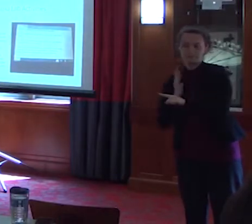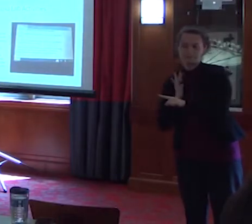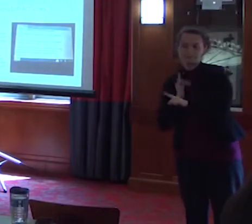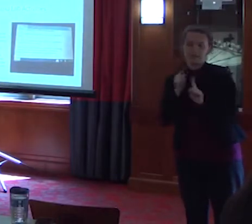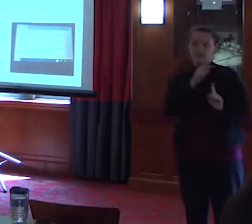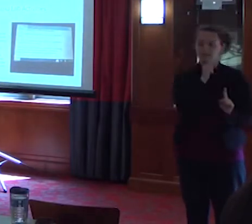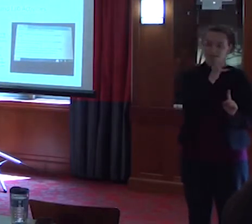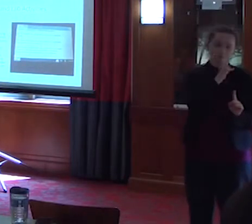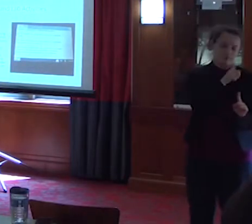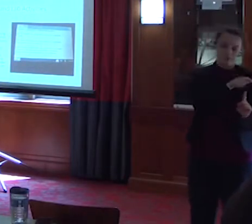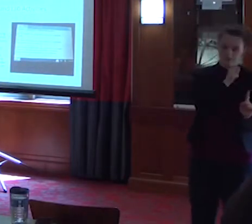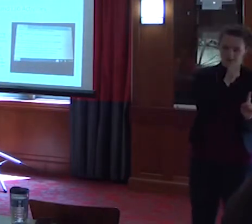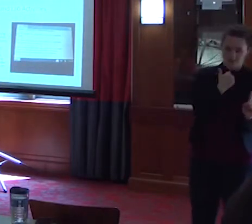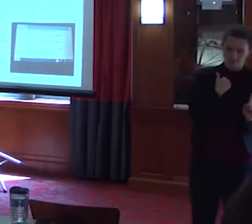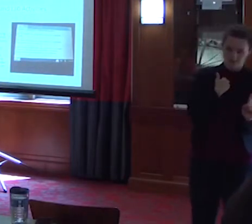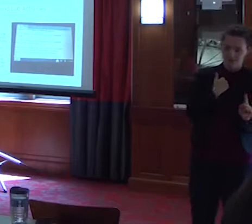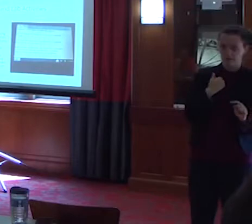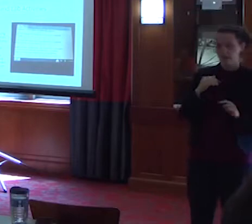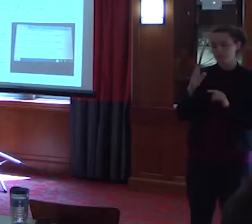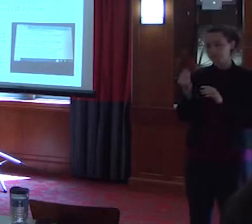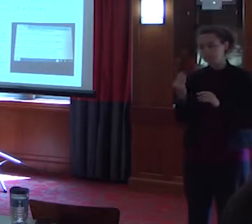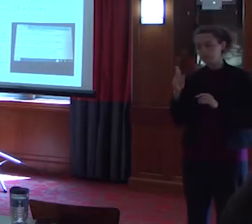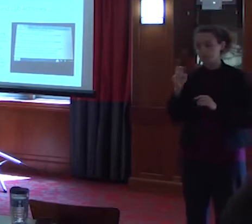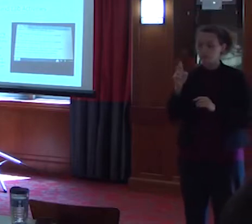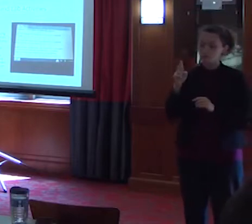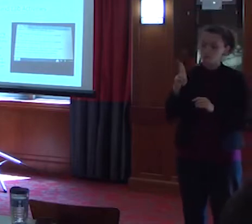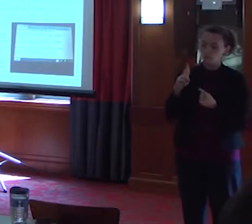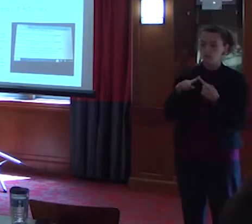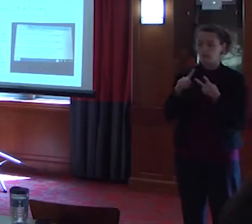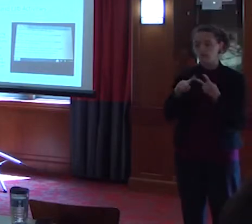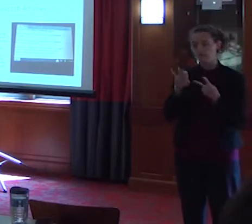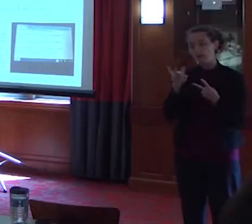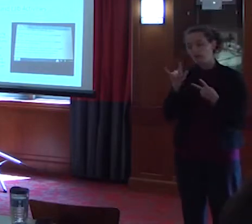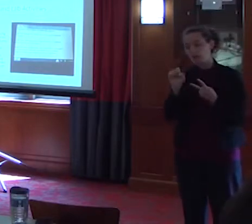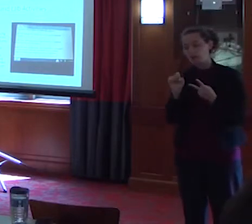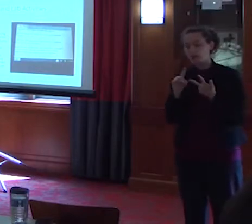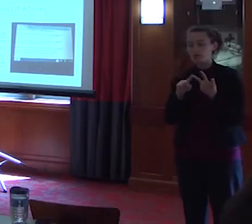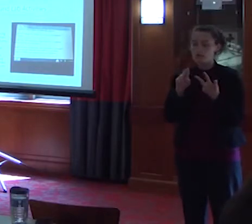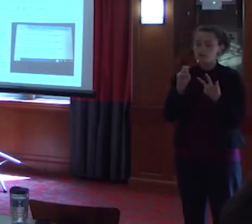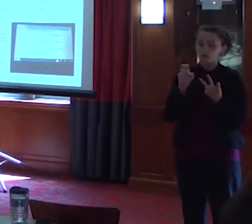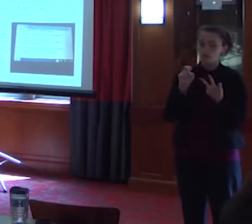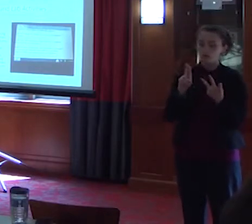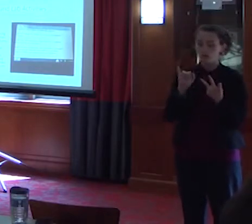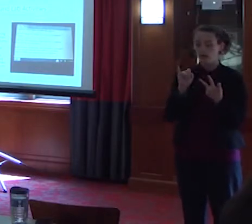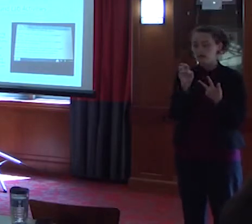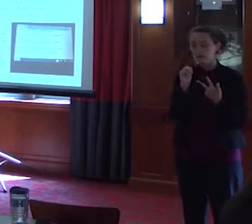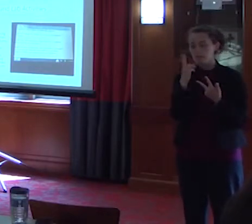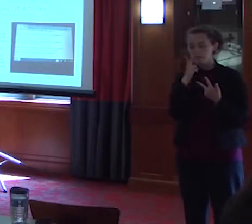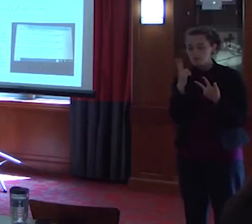Appearance,